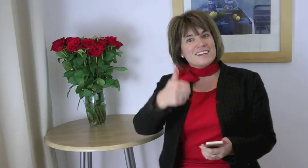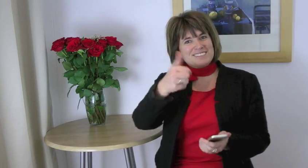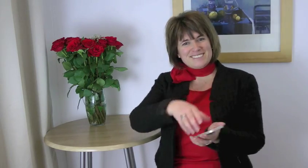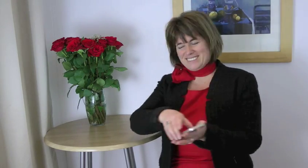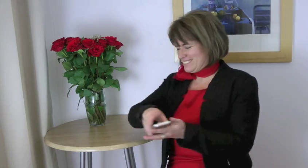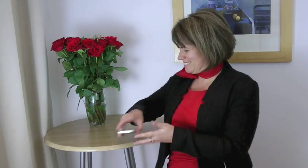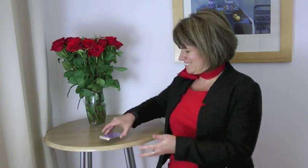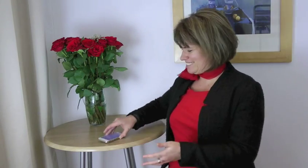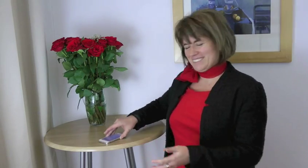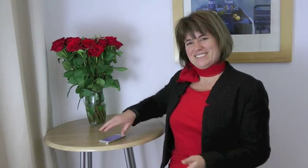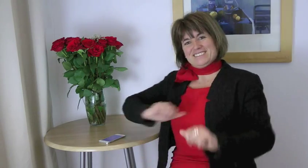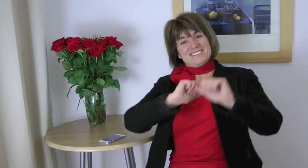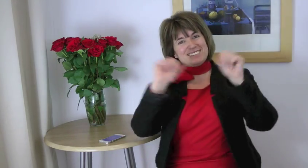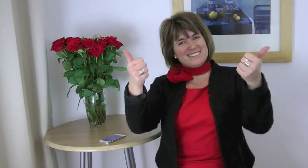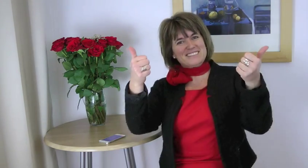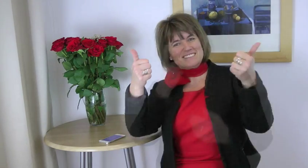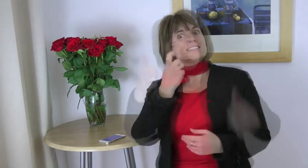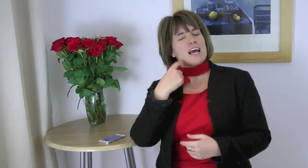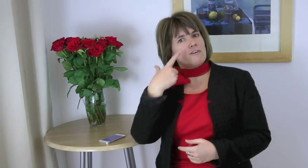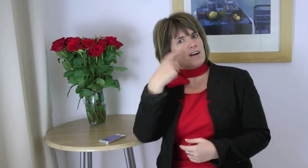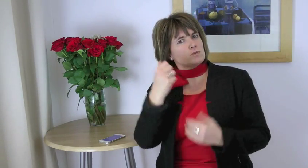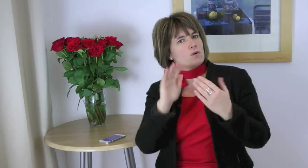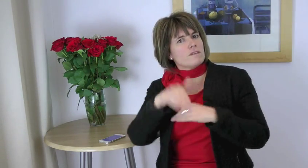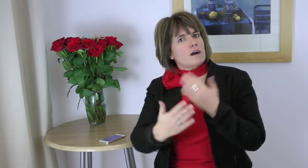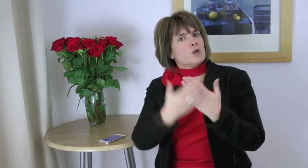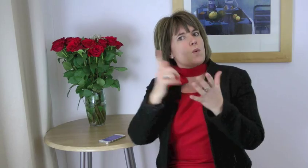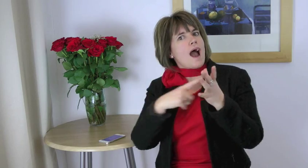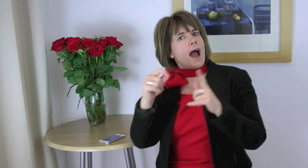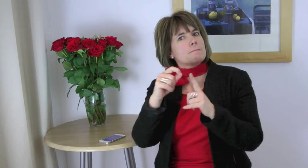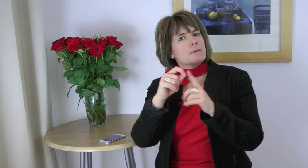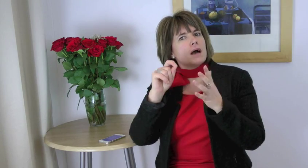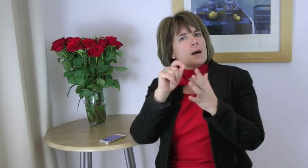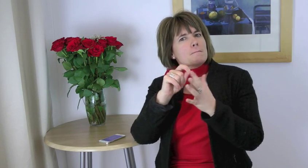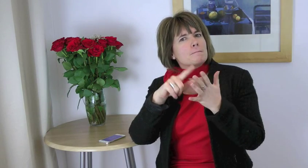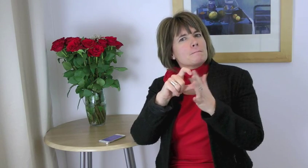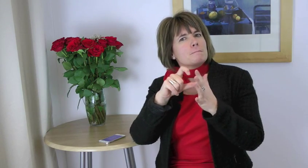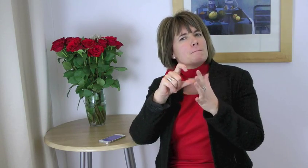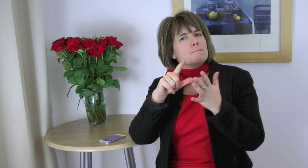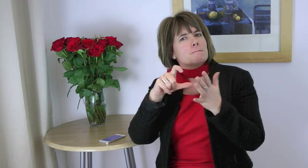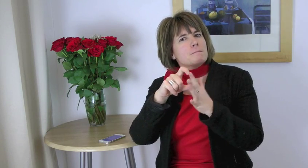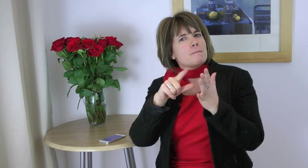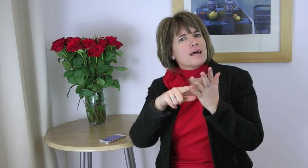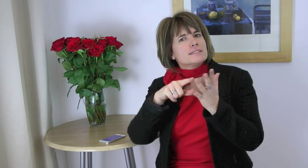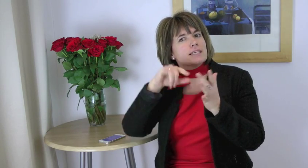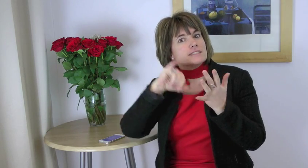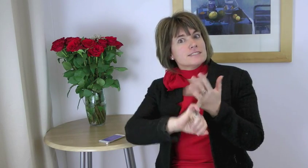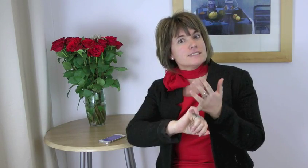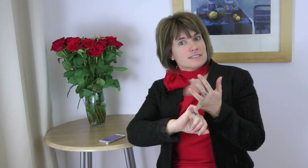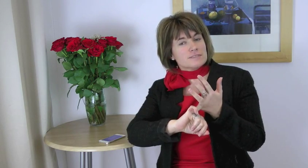Hi Hope all is well yesterday I found a great new app that I wanted to tell you about. It's called Pedius